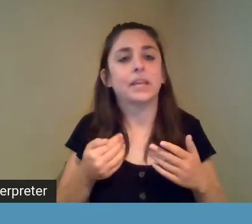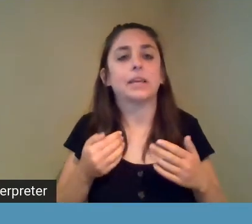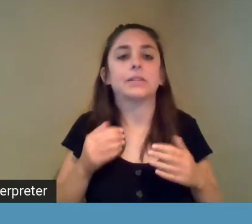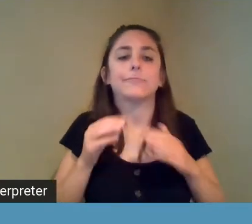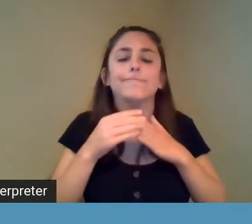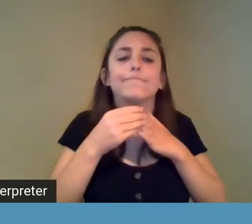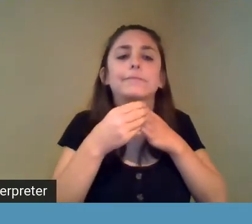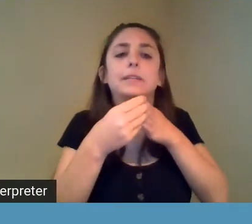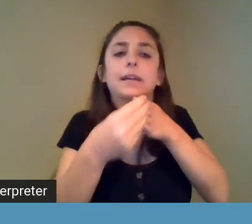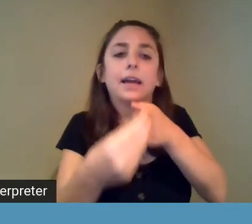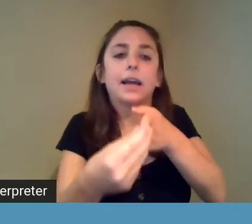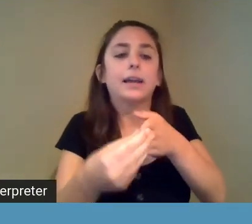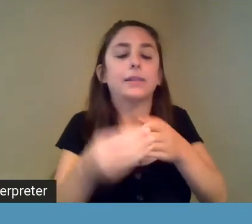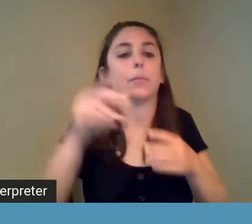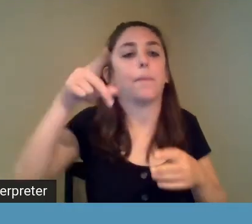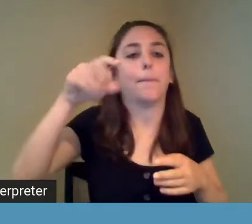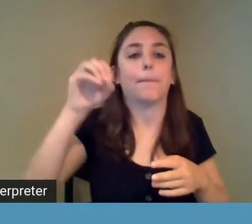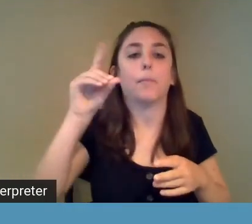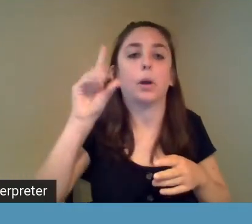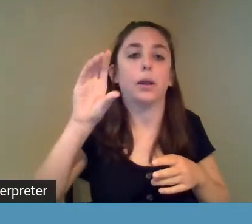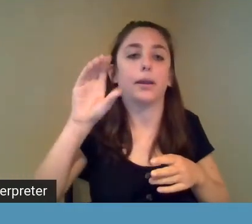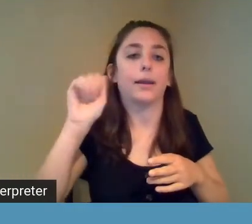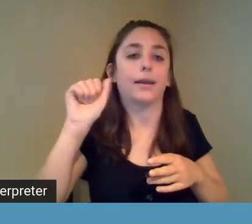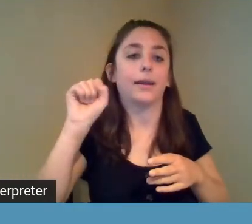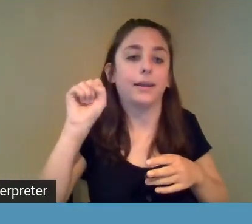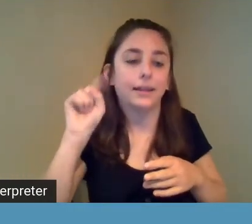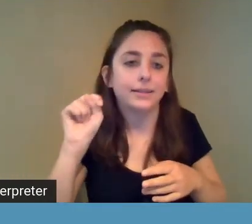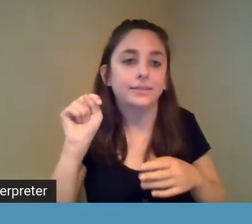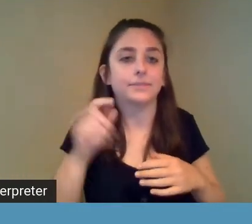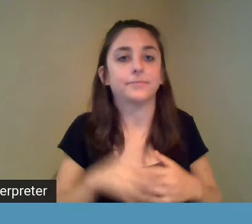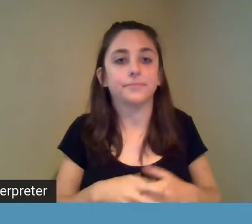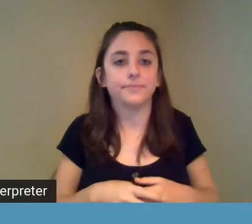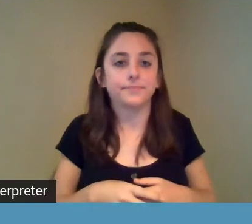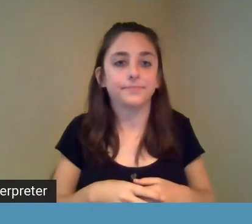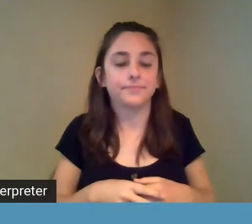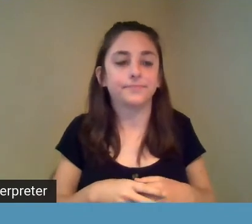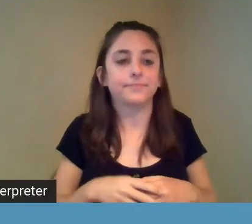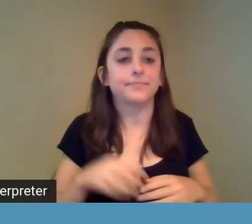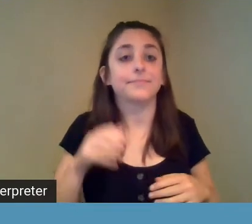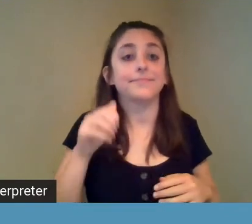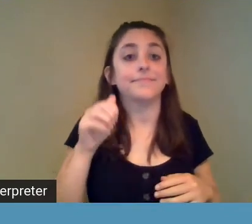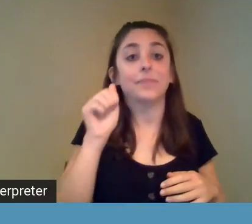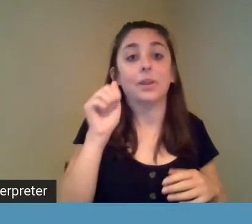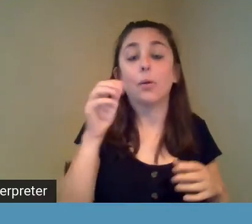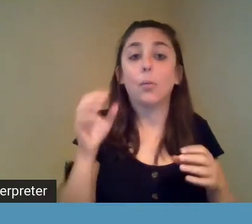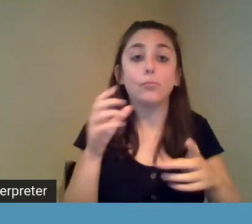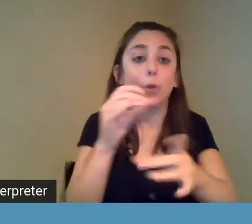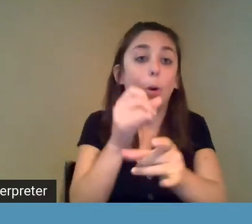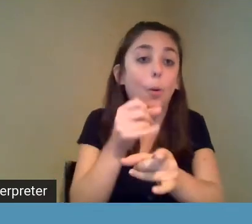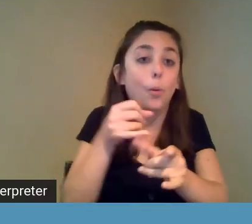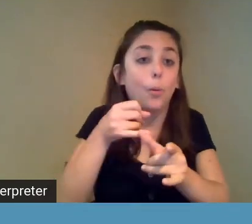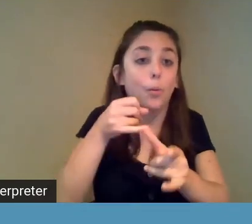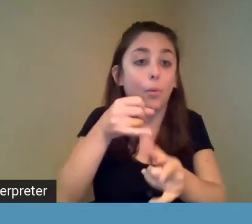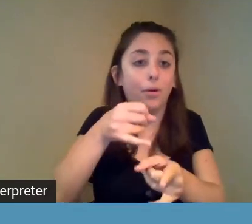on a budget. She is the three-time winner of AAM's news awards for podcasting and her